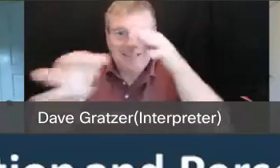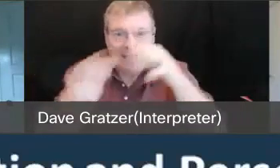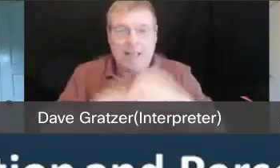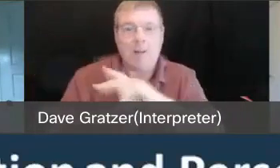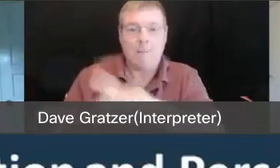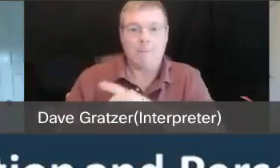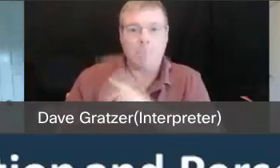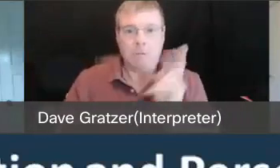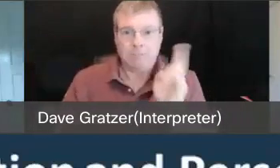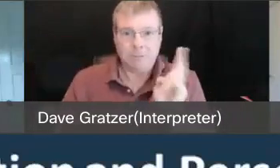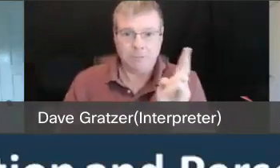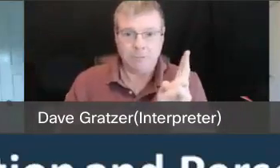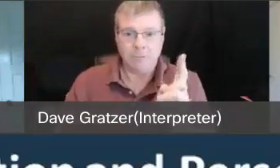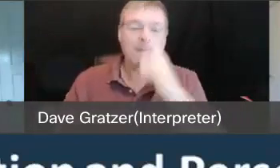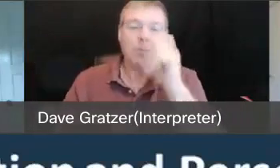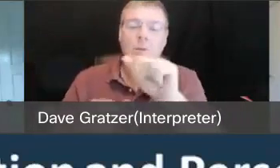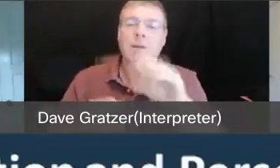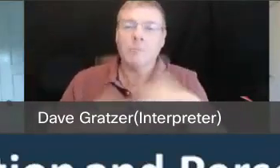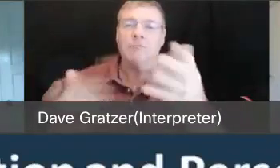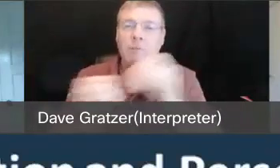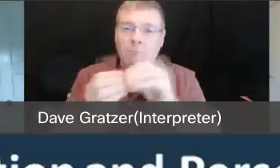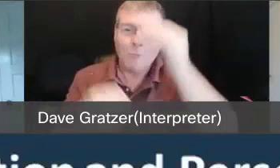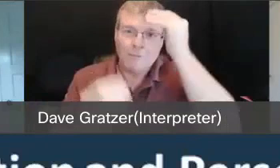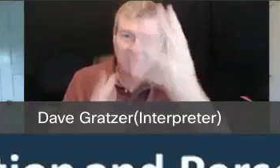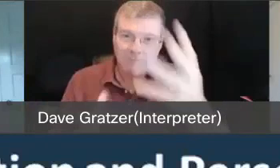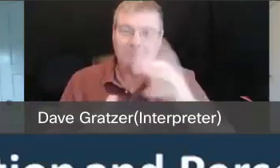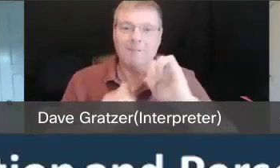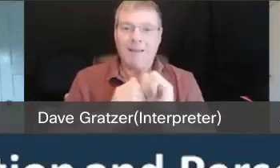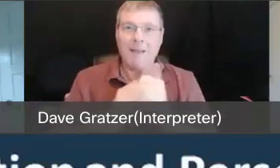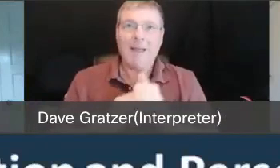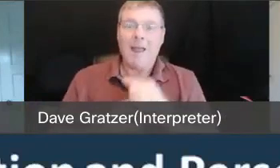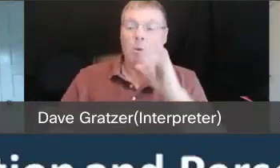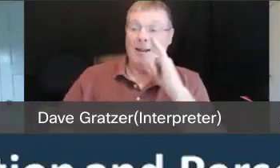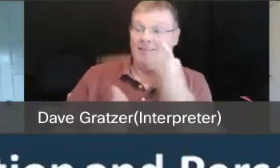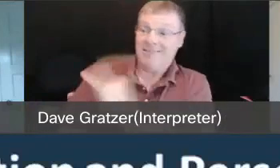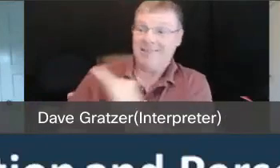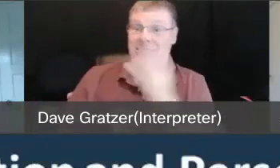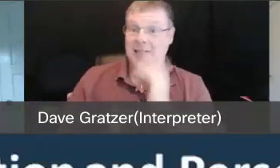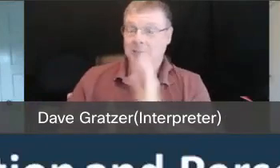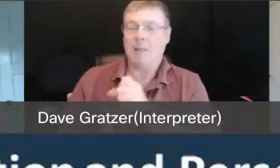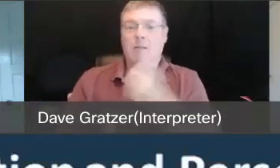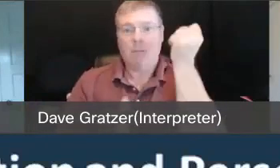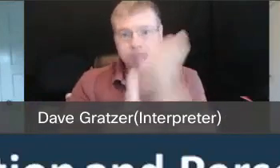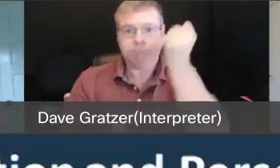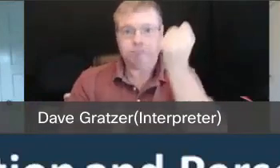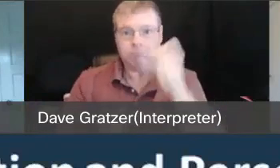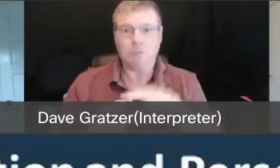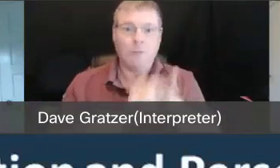So I think we can provide more context about how those experiences impacted the life and the progression of the full life